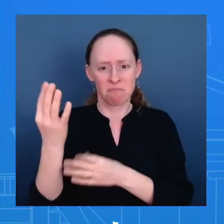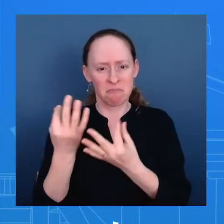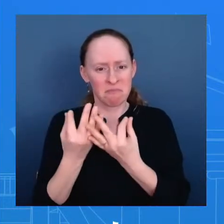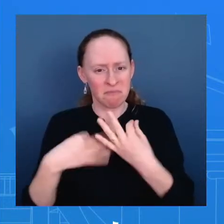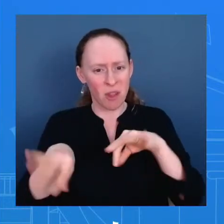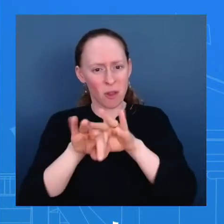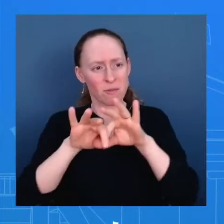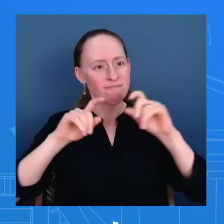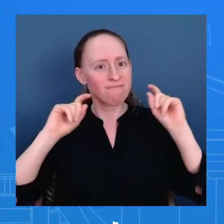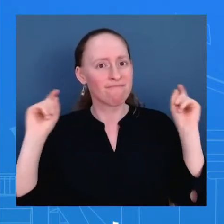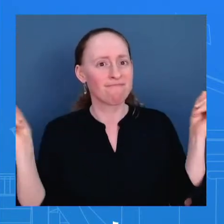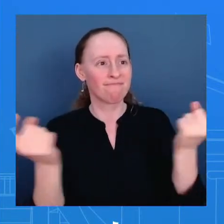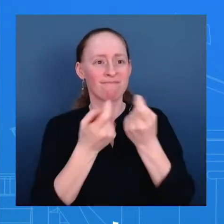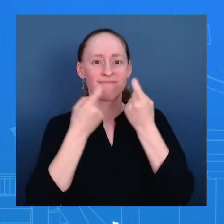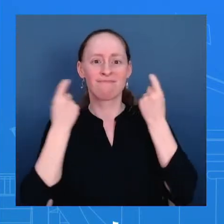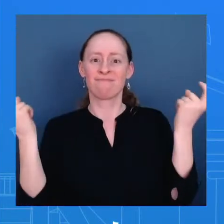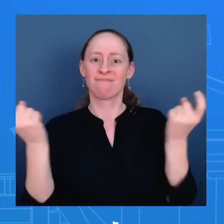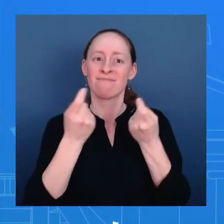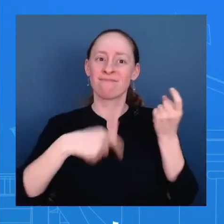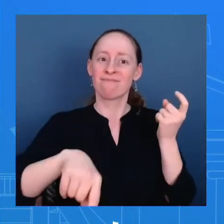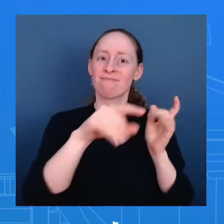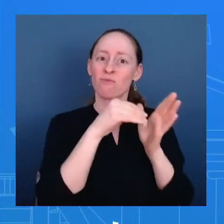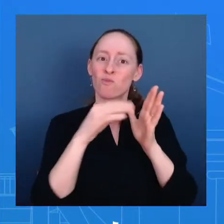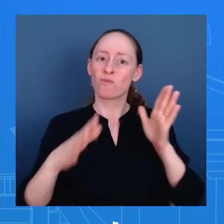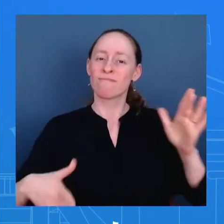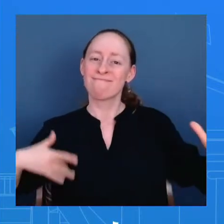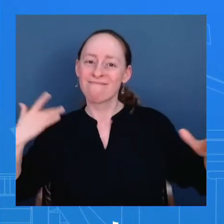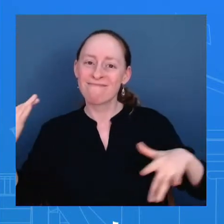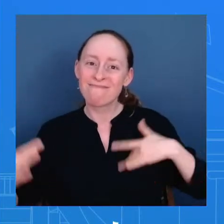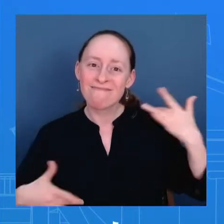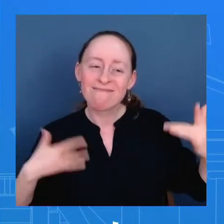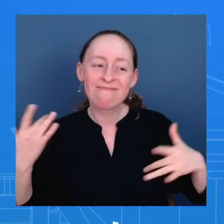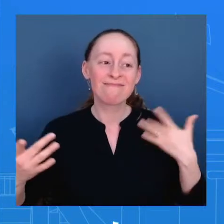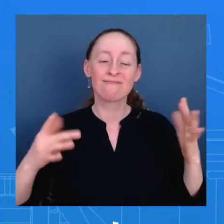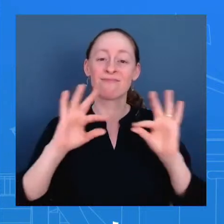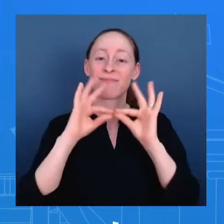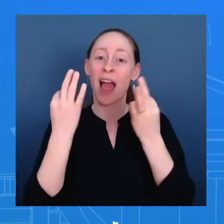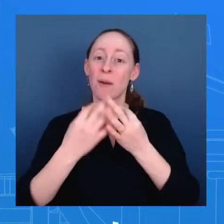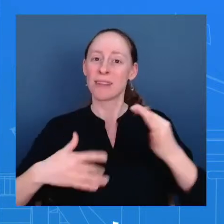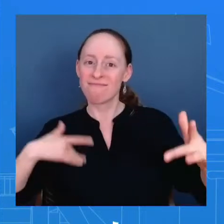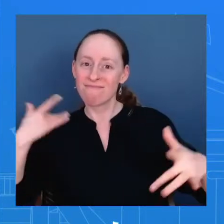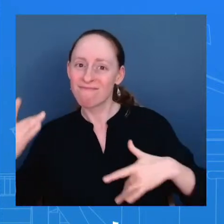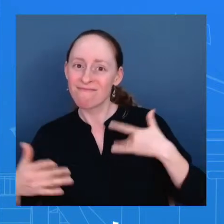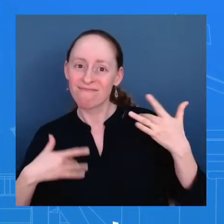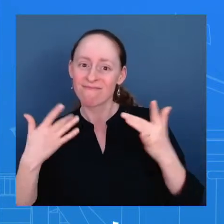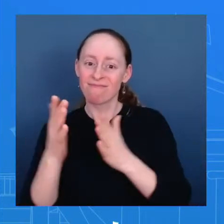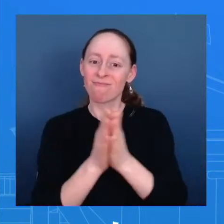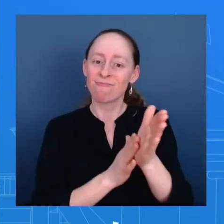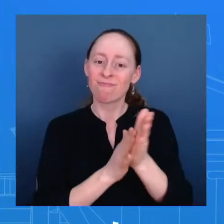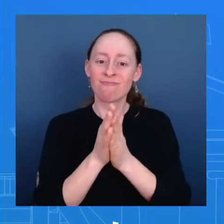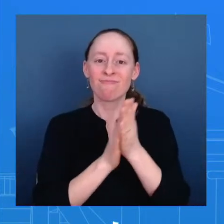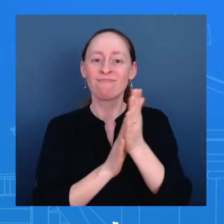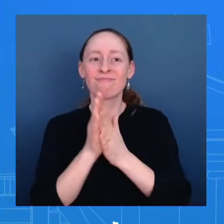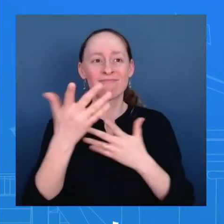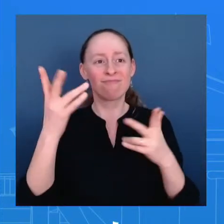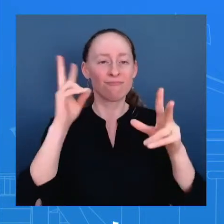but for their families, obviously, their loved ones, to talk about the future, to talk about how -- how they --